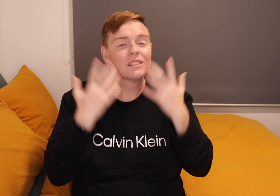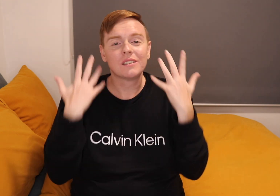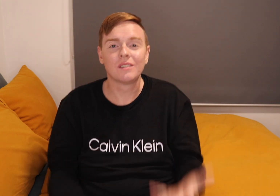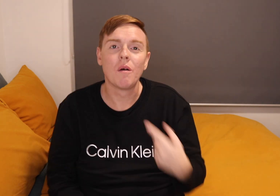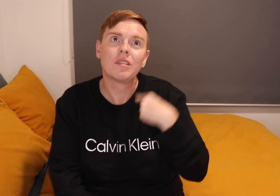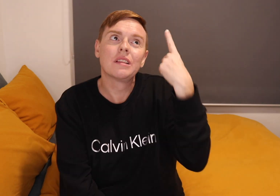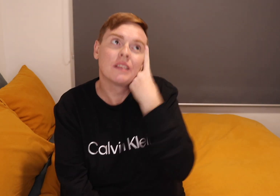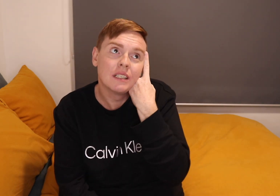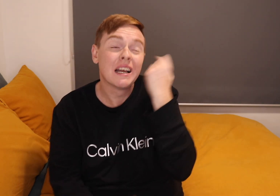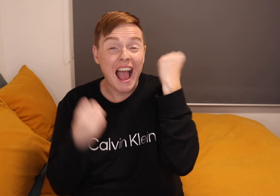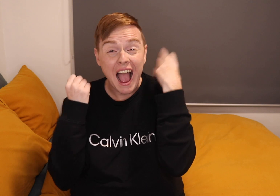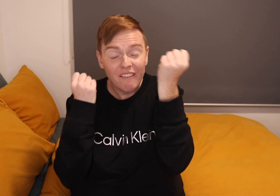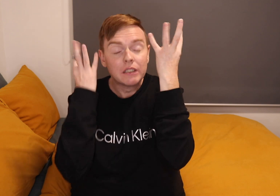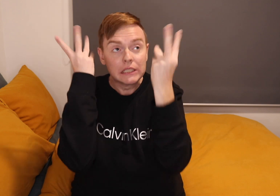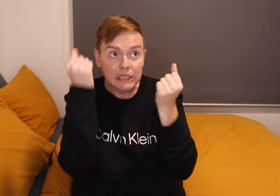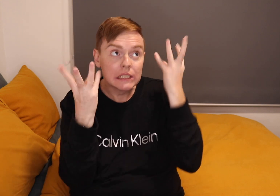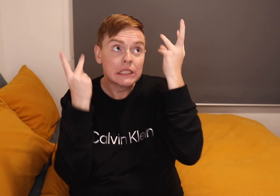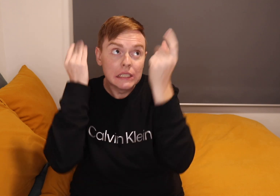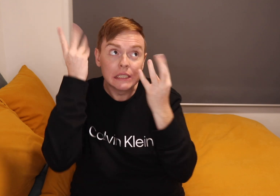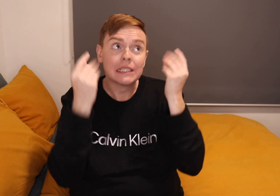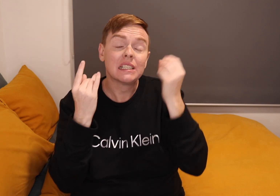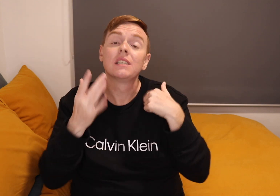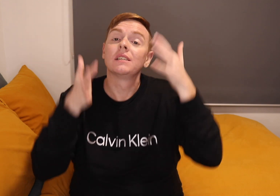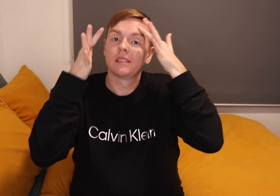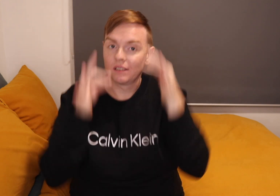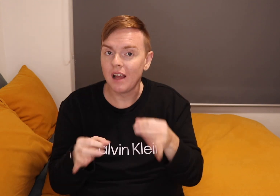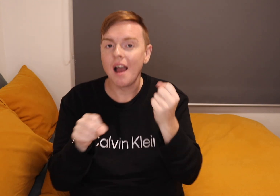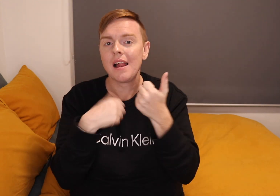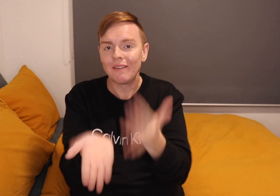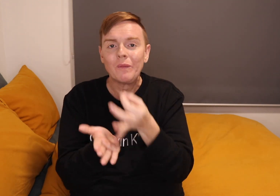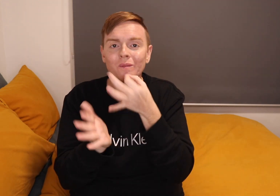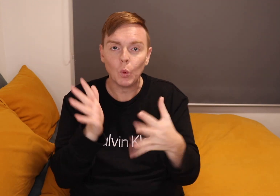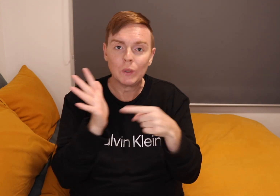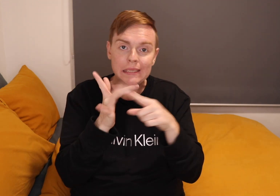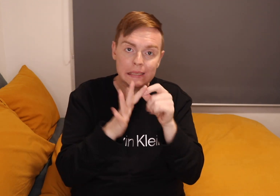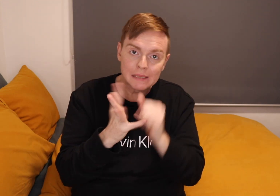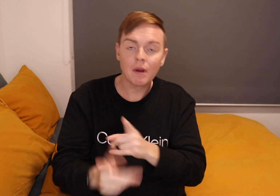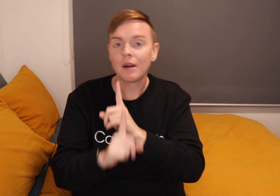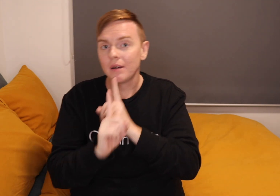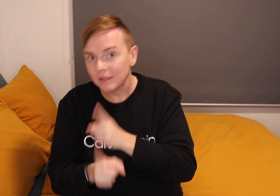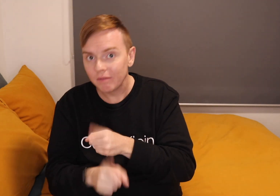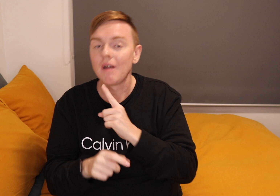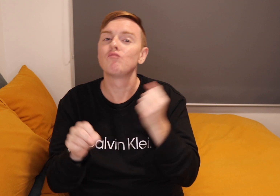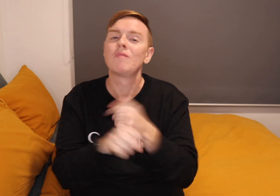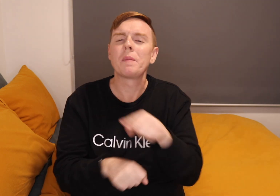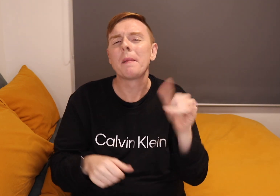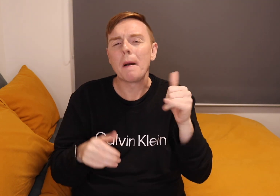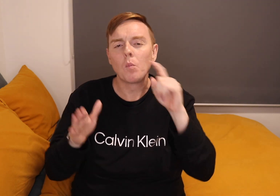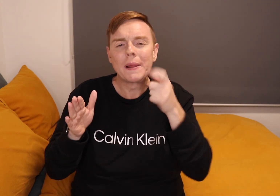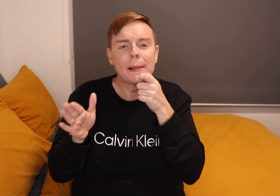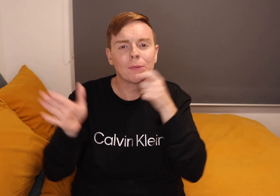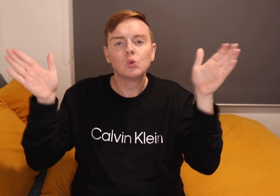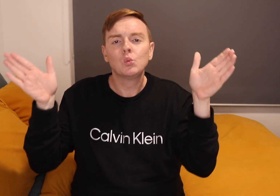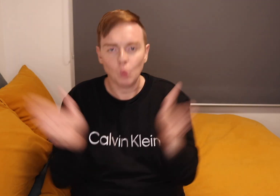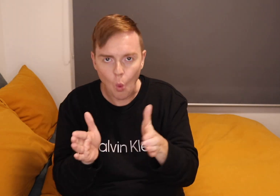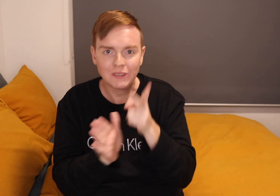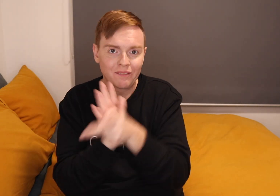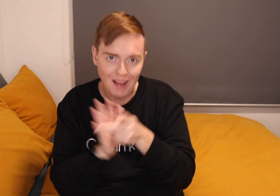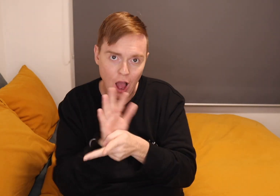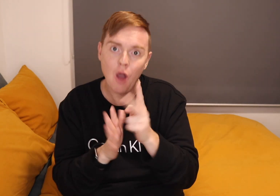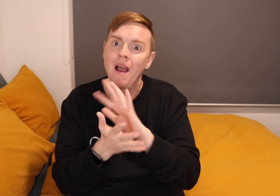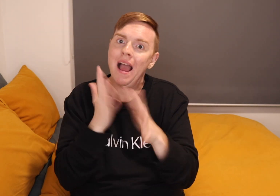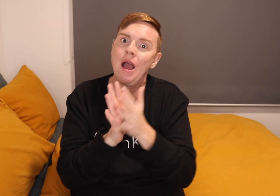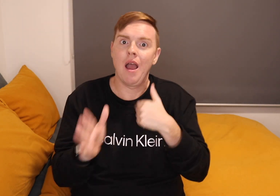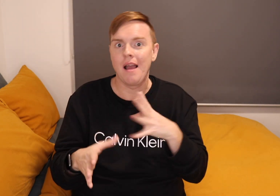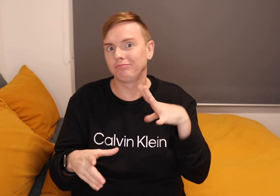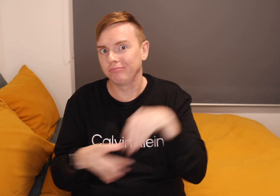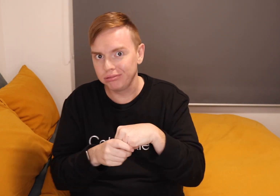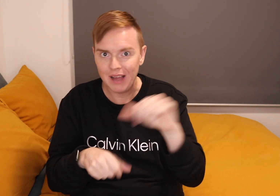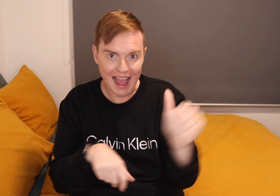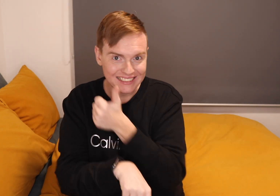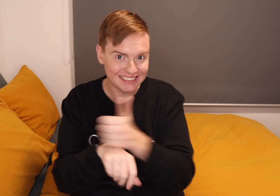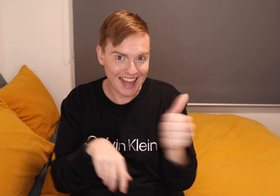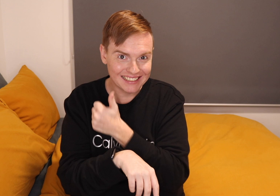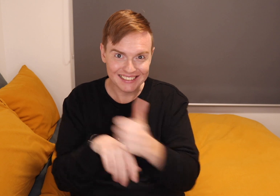I have had a lot of thoughts and I decided to make a short video and share the advices and tips how I got involved with acting.